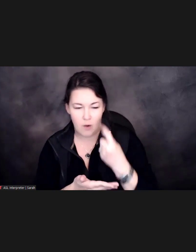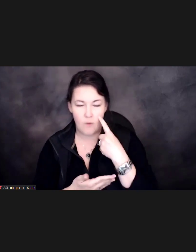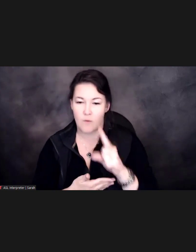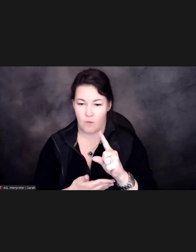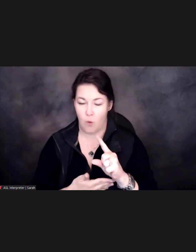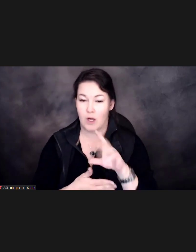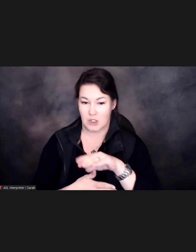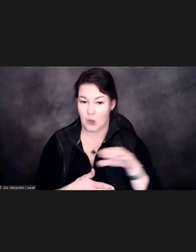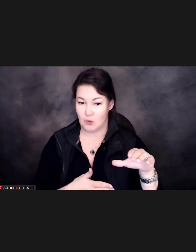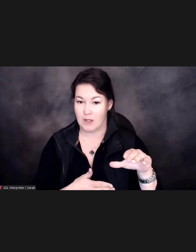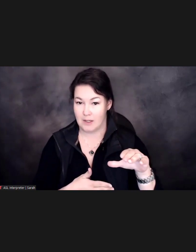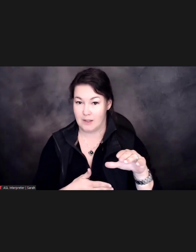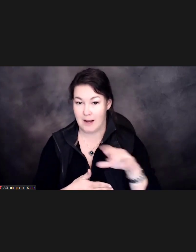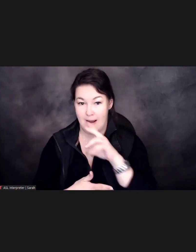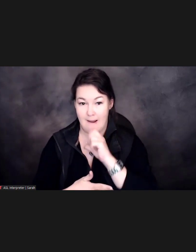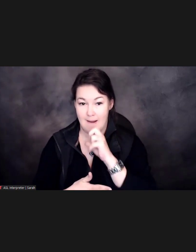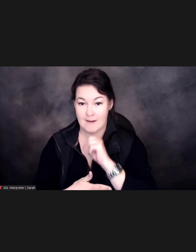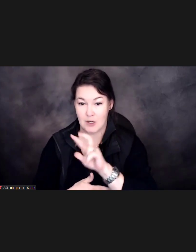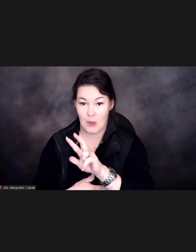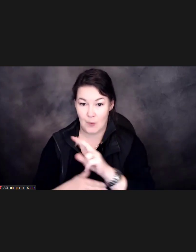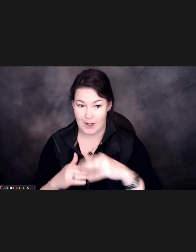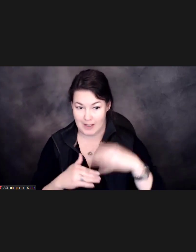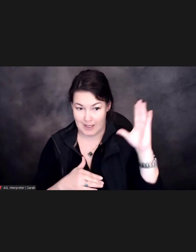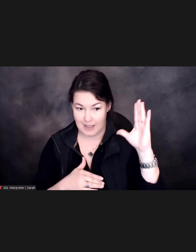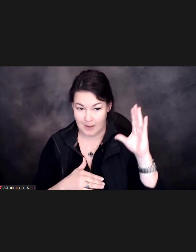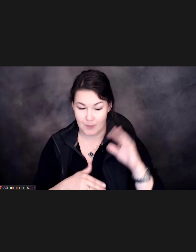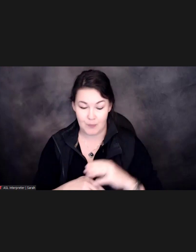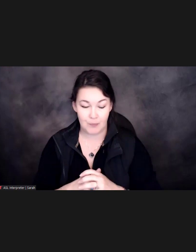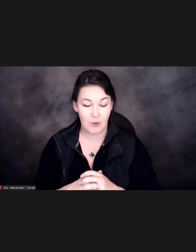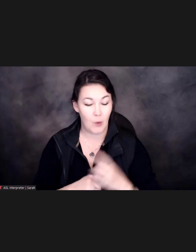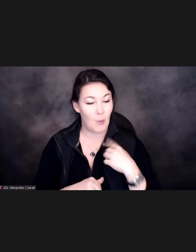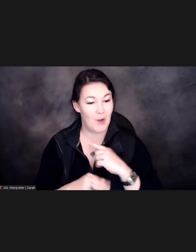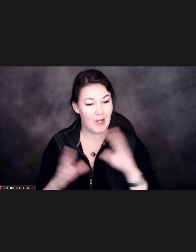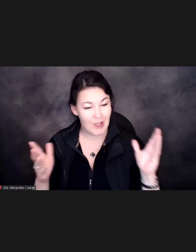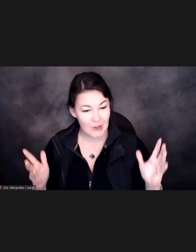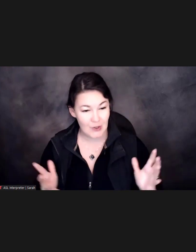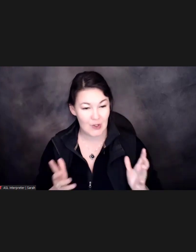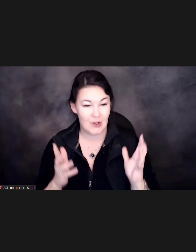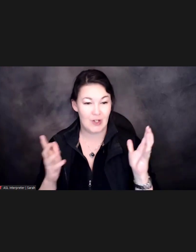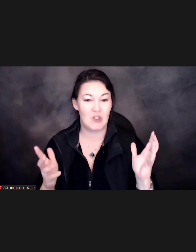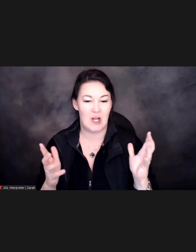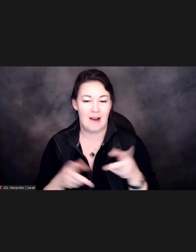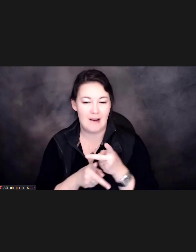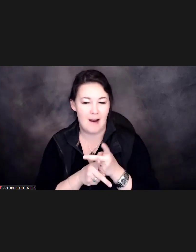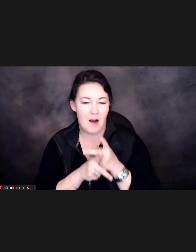to use primarily for children ages 3 and older, we encourage you to